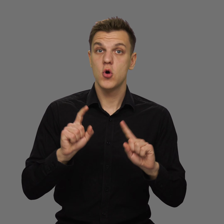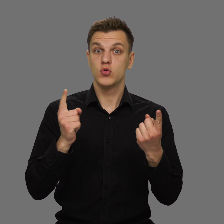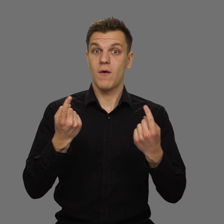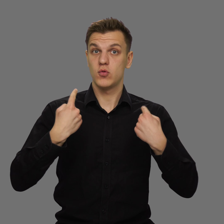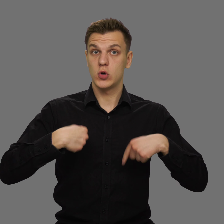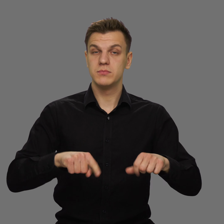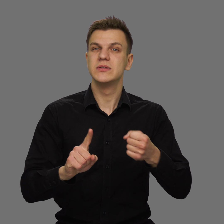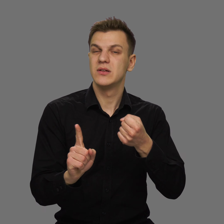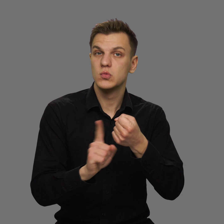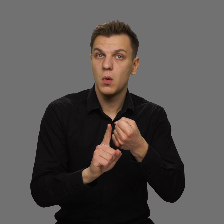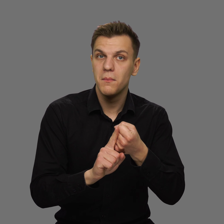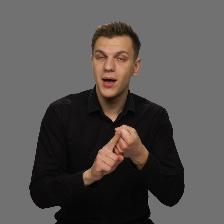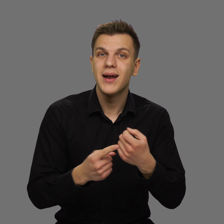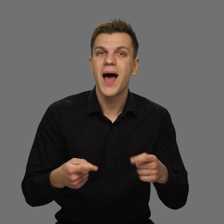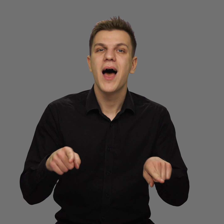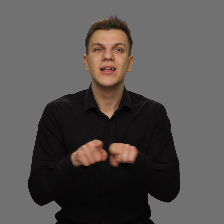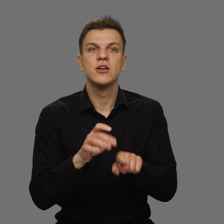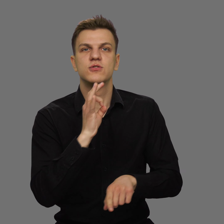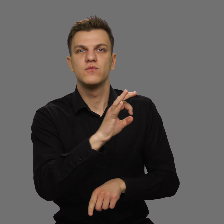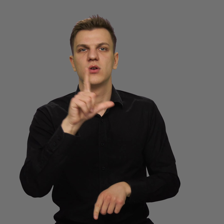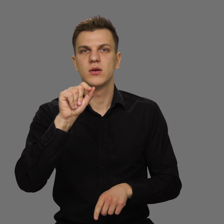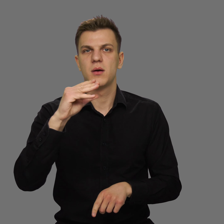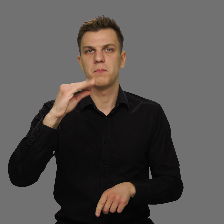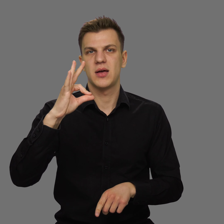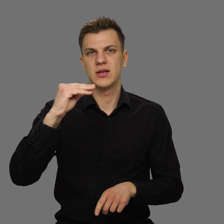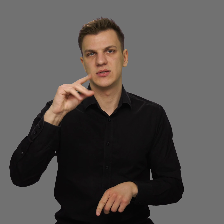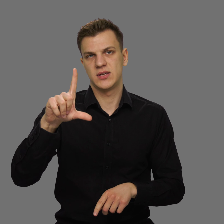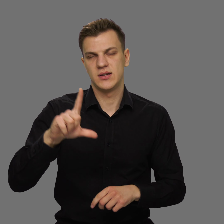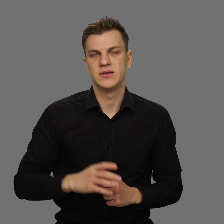ID card number and PESEL.